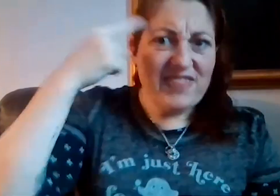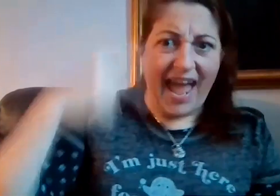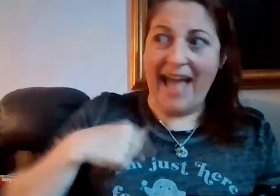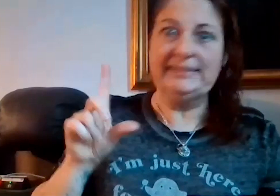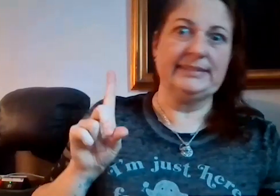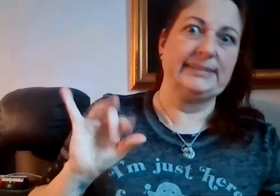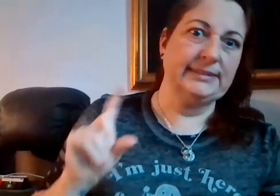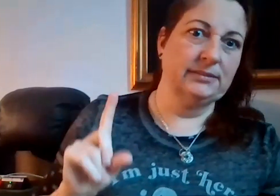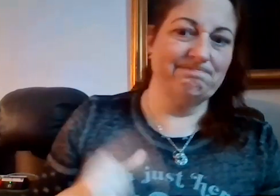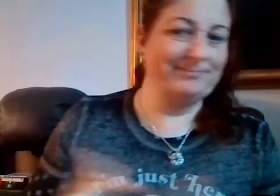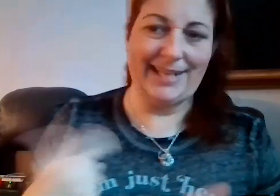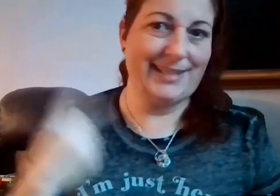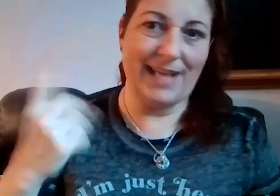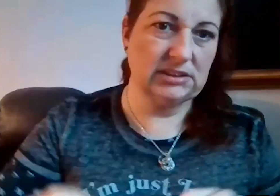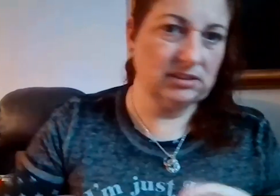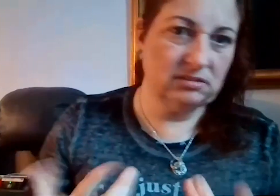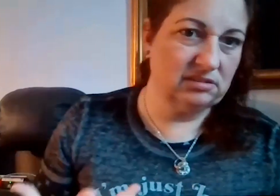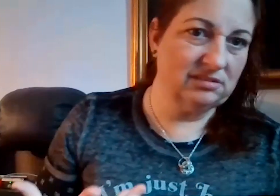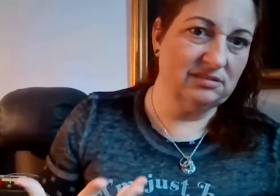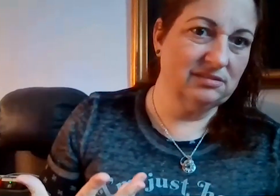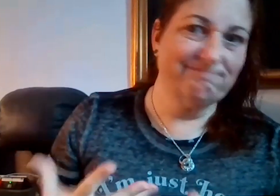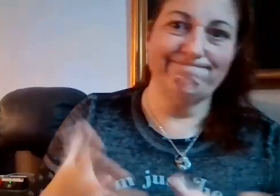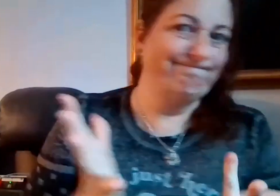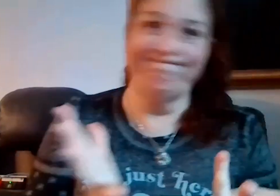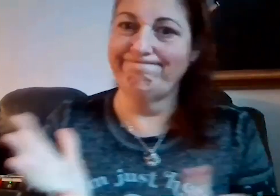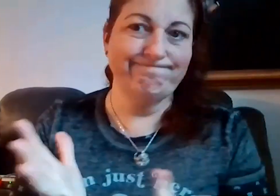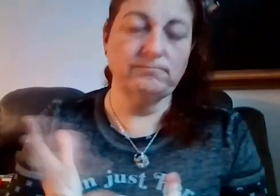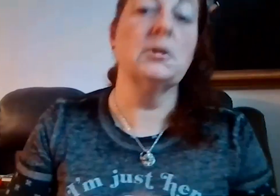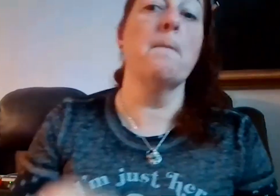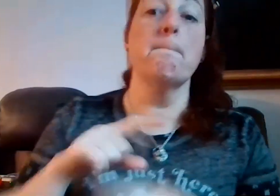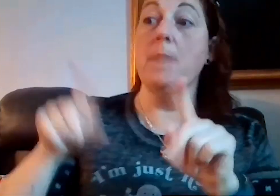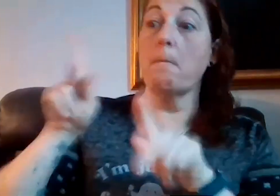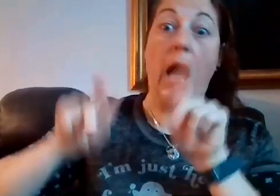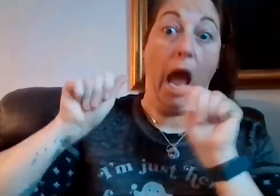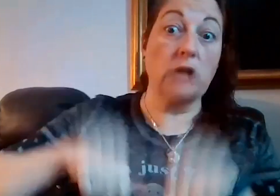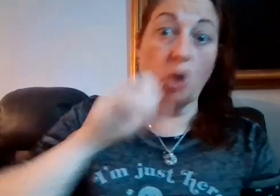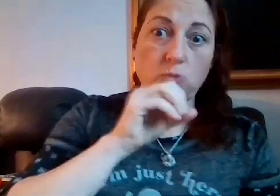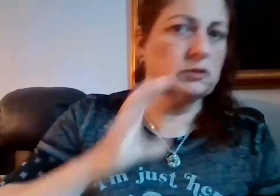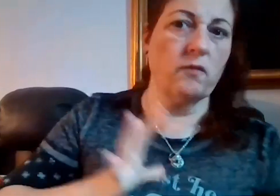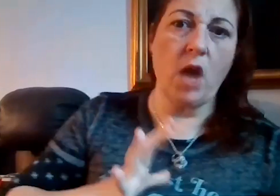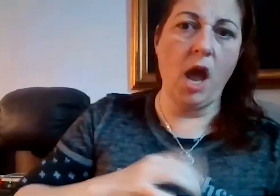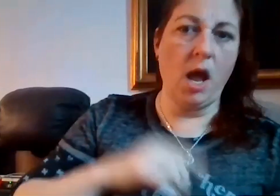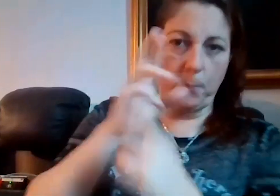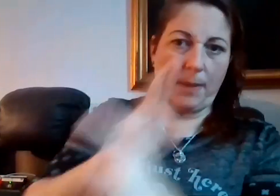But people who the the deaf people that can speak,